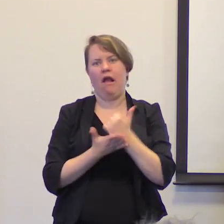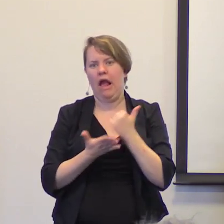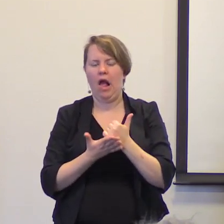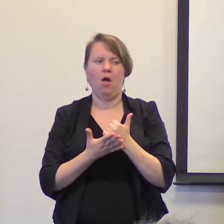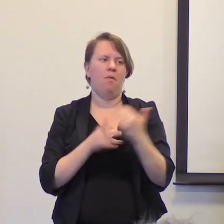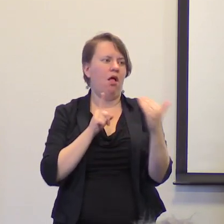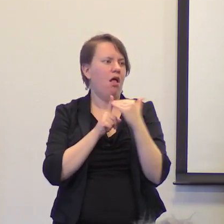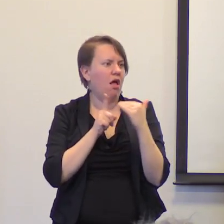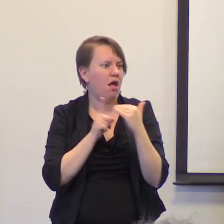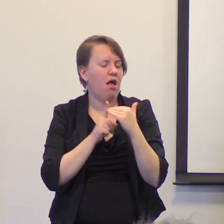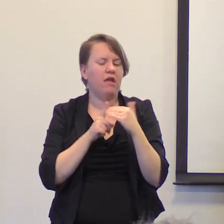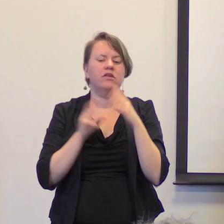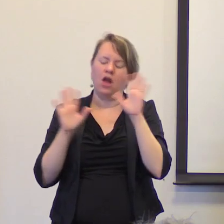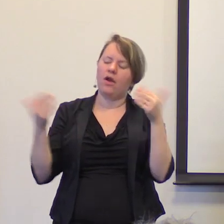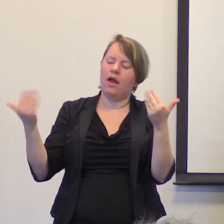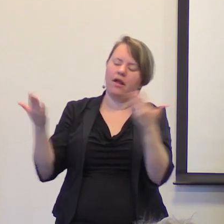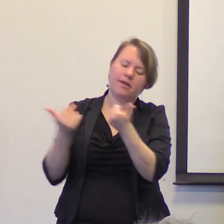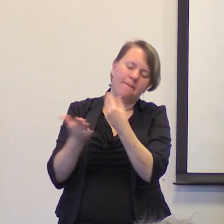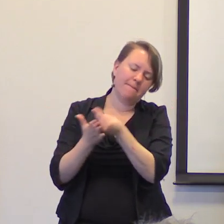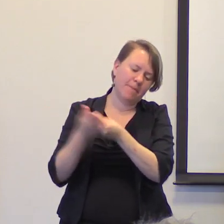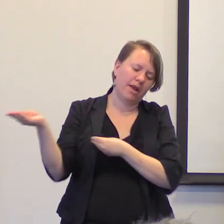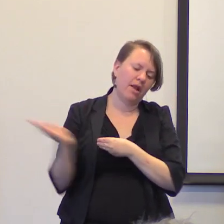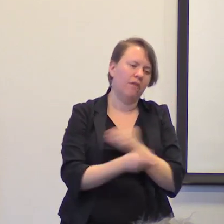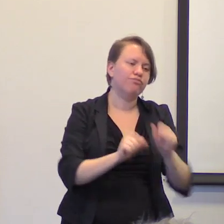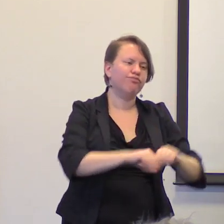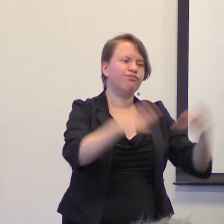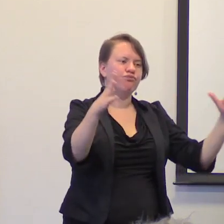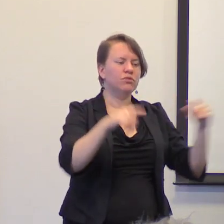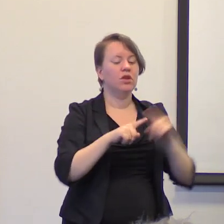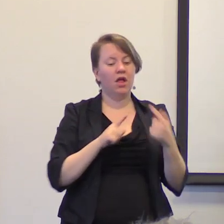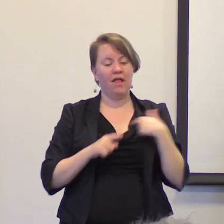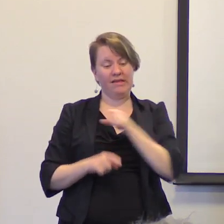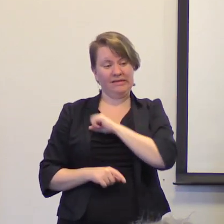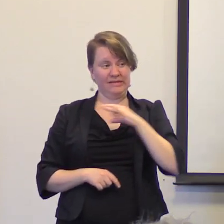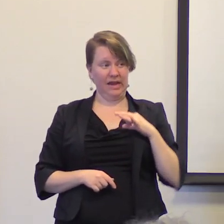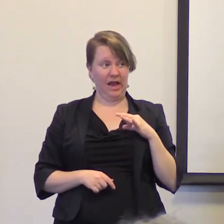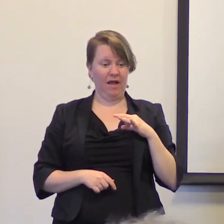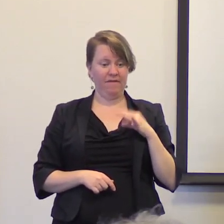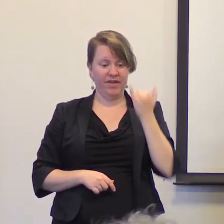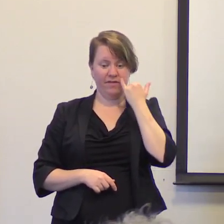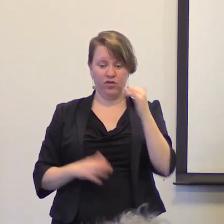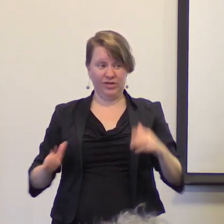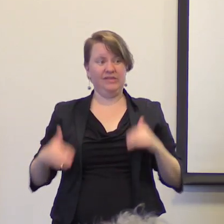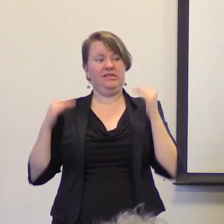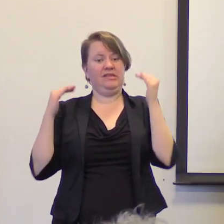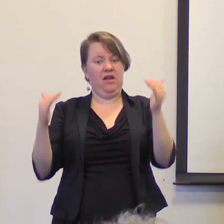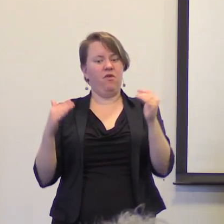So instead of just saying, "Okay, yes, send us money and we'll do it," the ACLU staff, even if we staff up, is not the answer at this point.